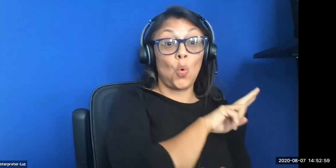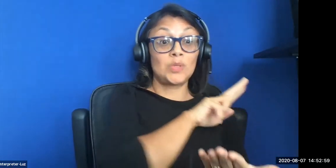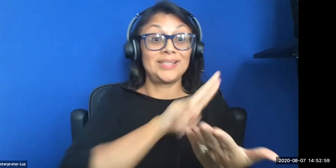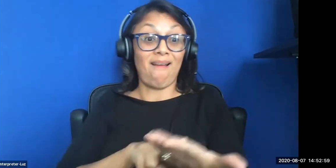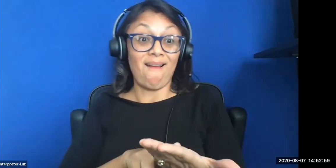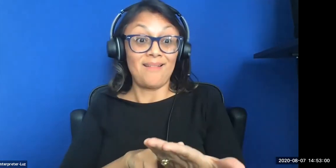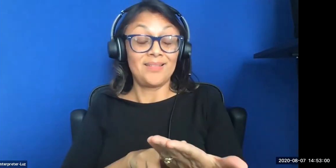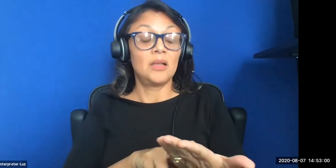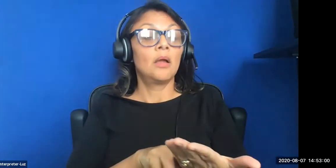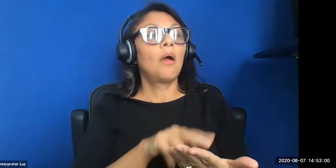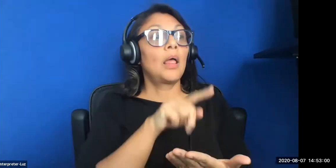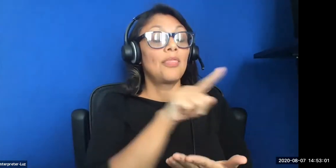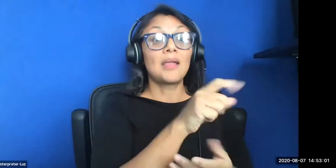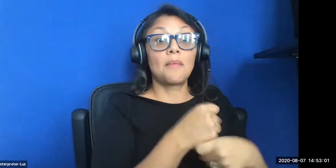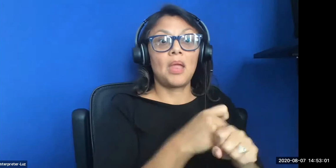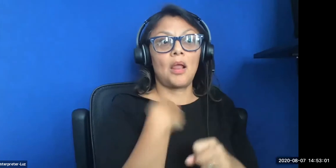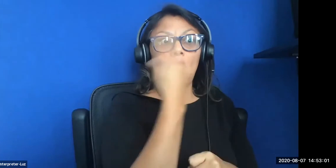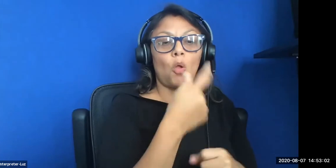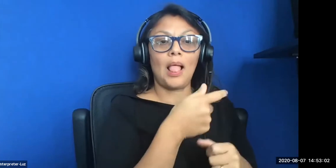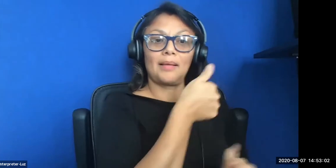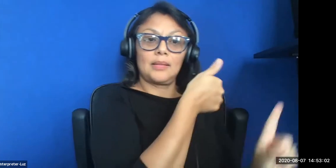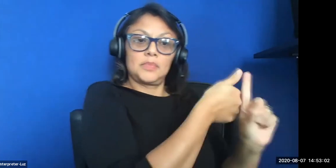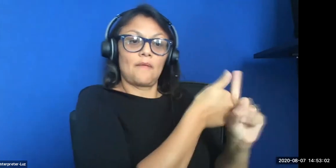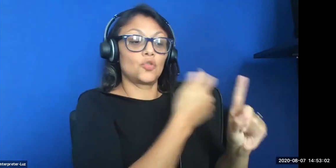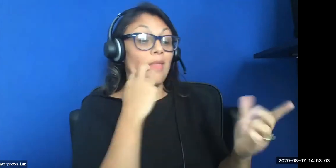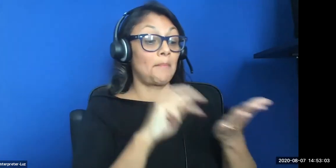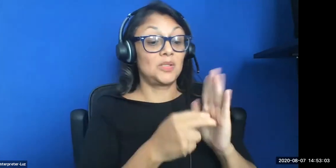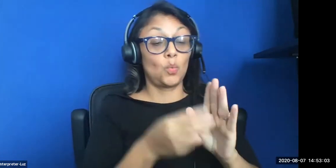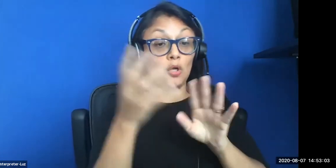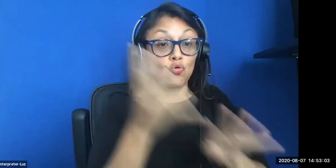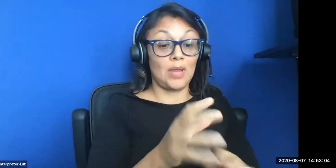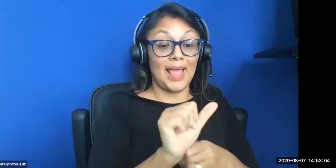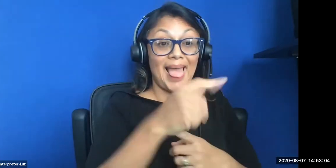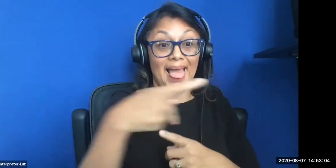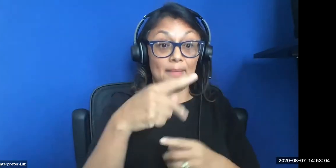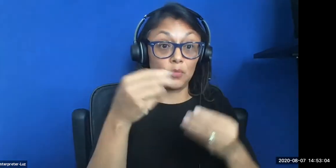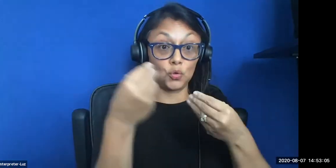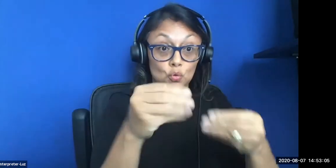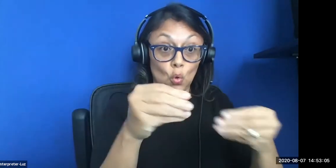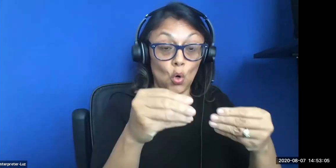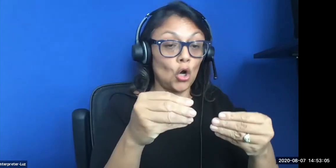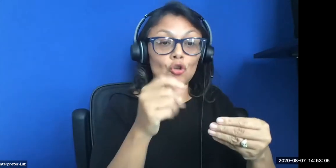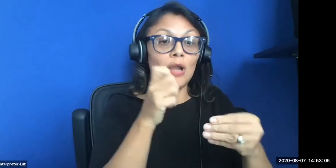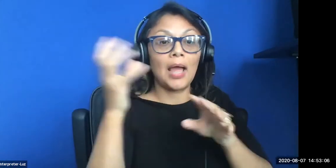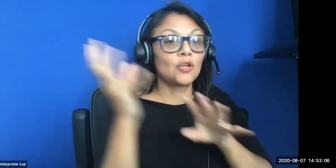Channelle Charest: Can make it look like their own. So when you go to the app store. You're not downloading you know doordash you're downloading